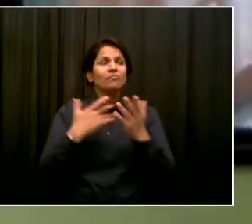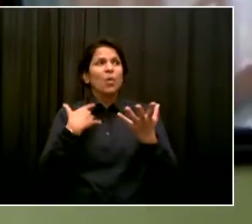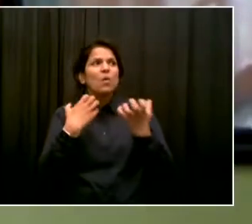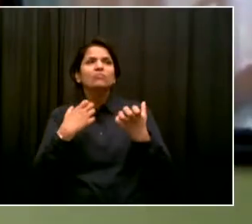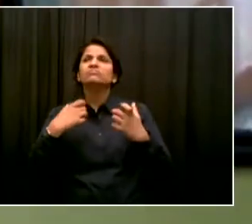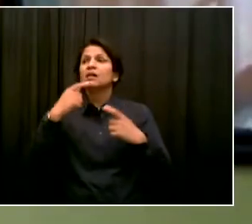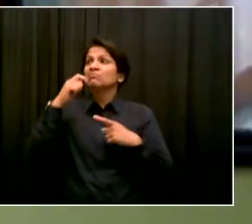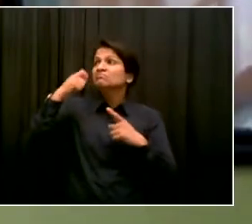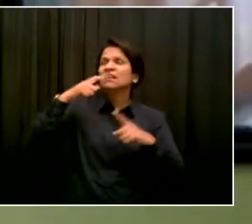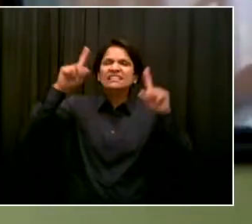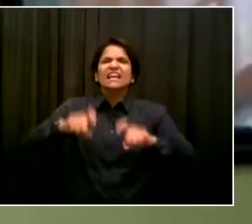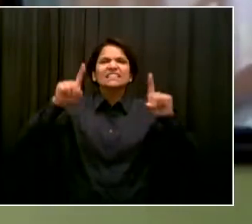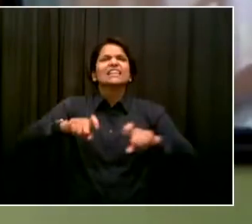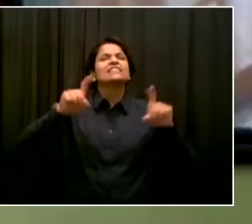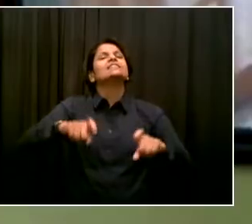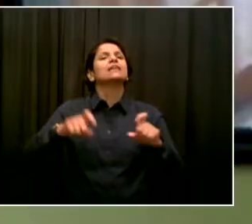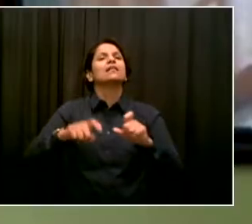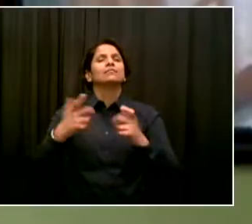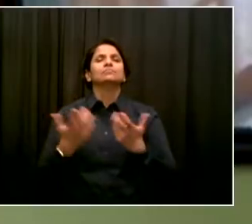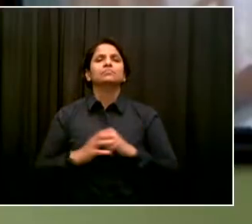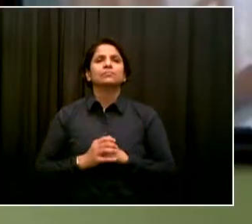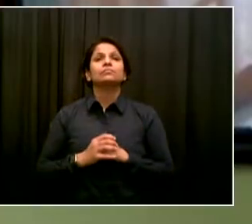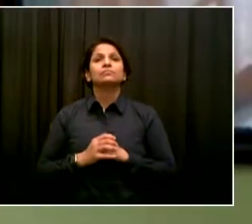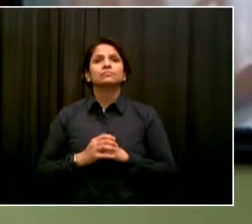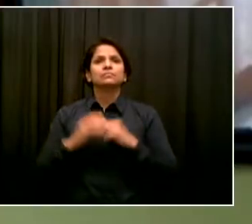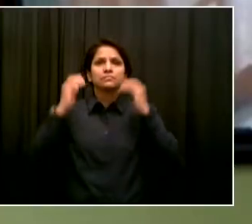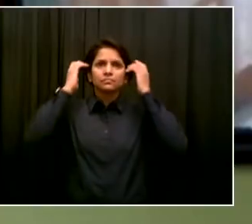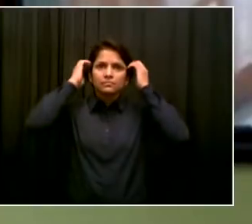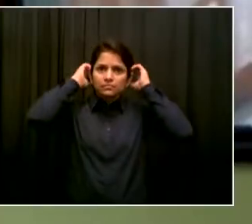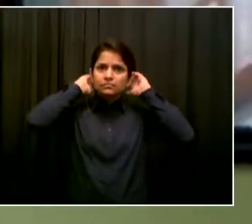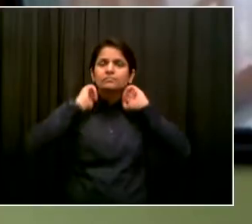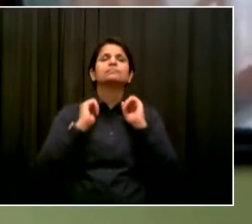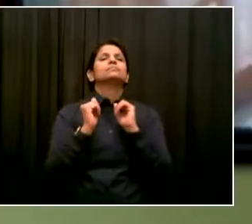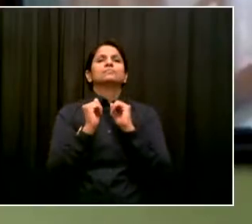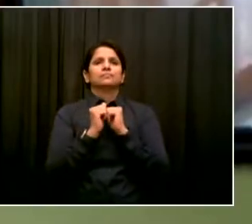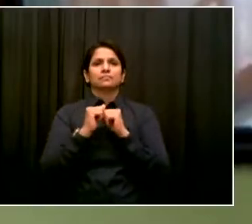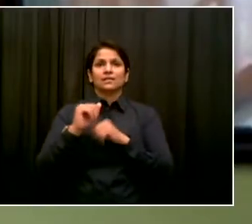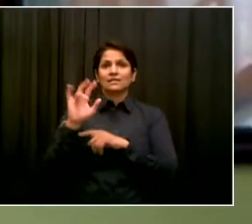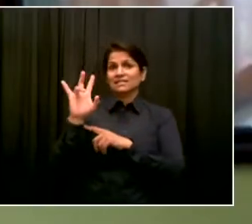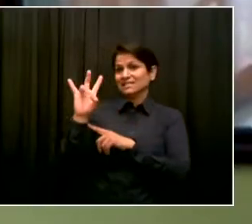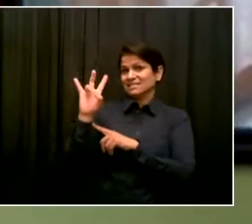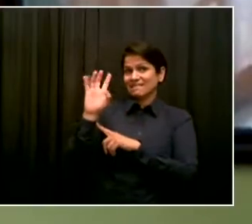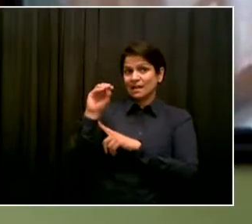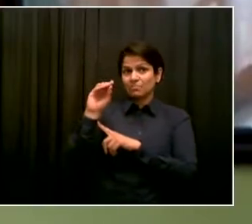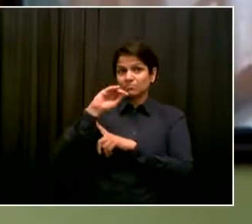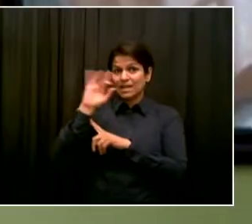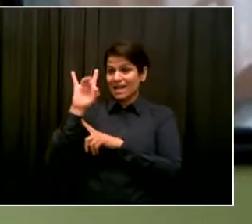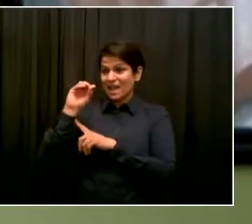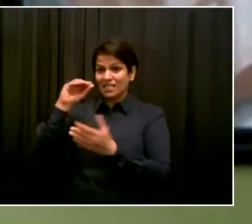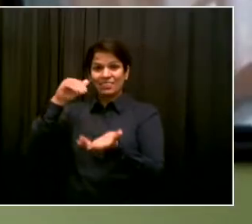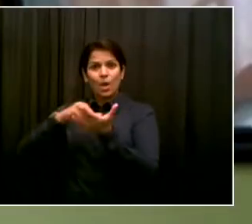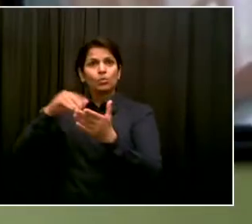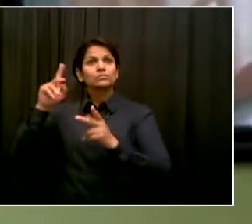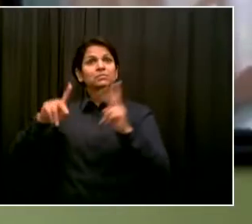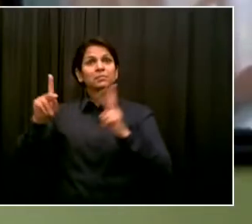CONTINUING TO GET TESTED AT HIGH LEVELS. 70 TO 80,000 TESTS ARE BEING DONE ONNY A GIVEN DAY ON